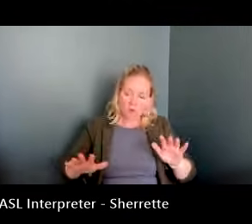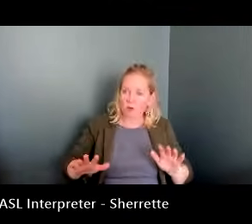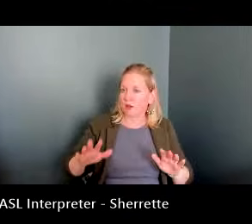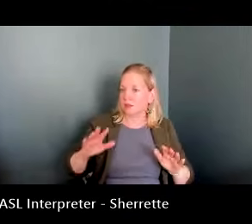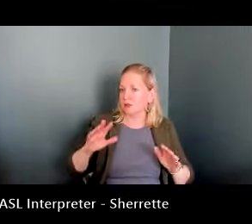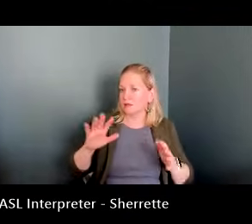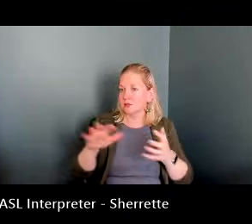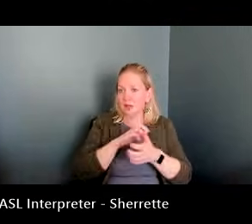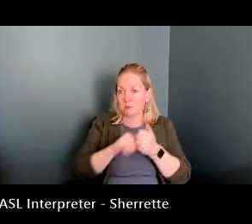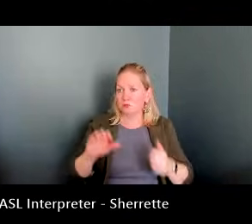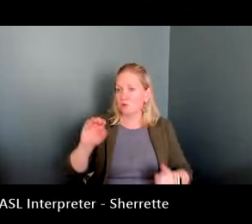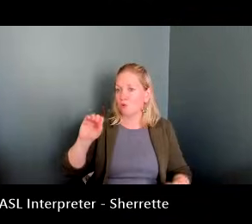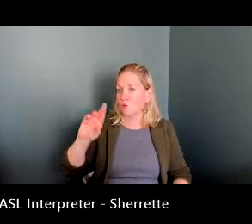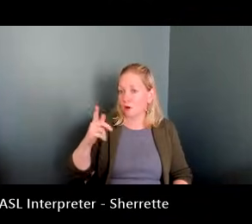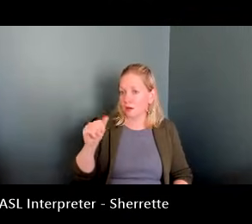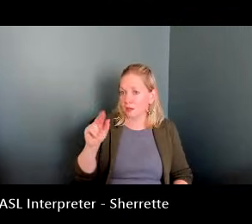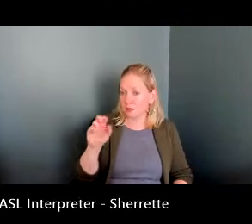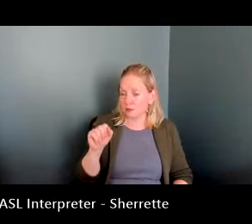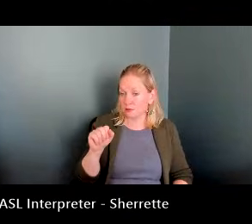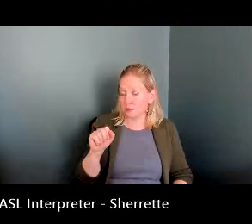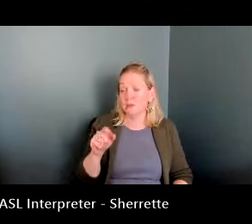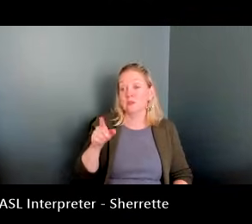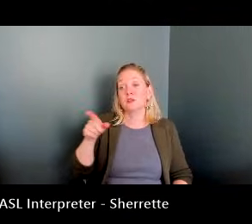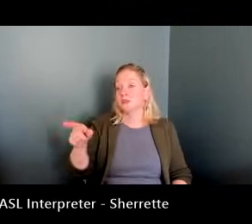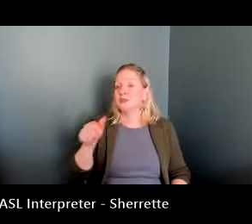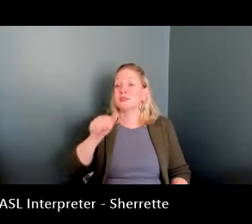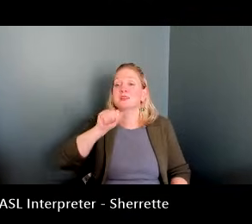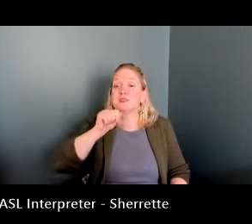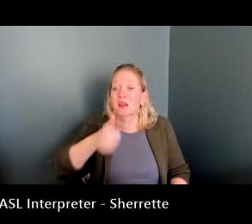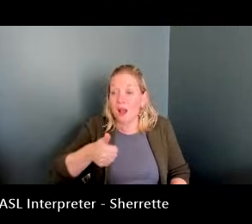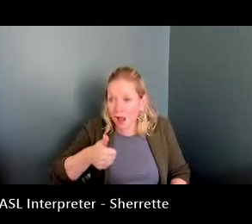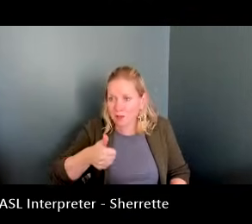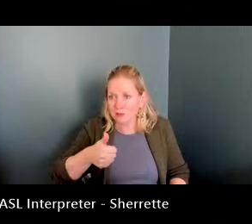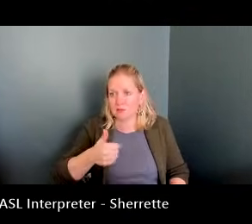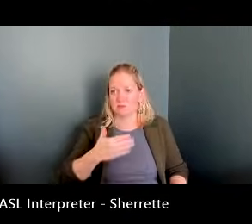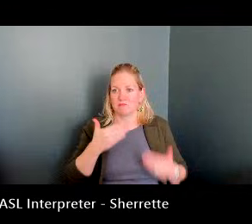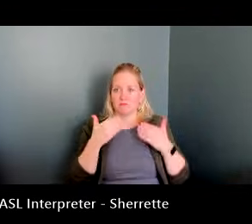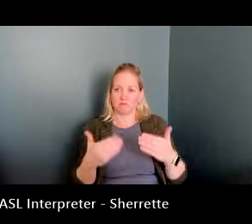et cetera, should not be willing to tolerate as much risk because there's not as much benefit to